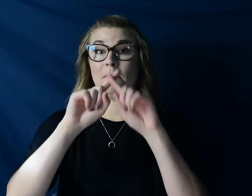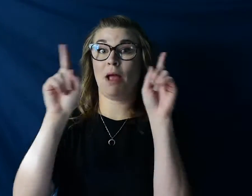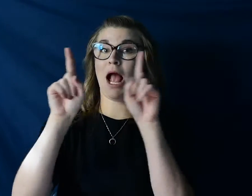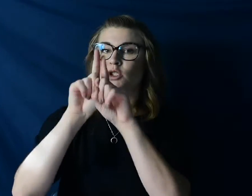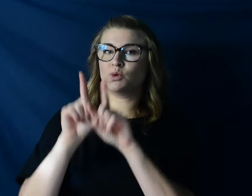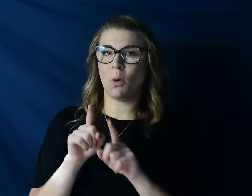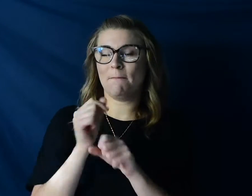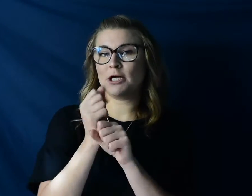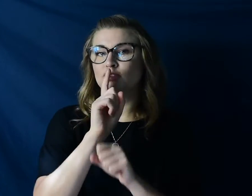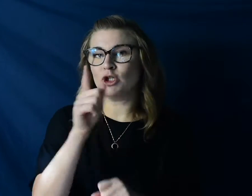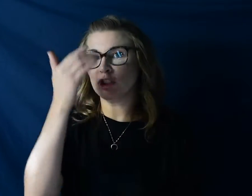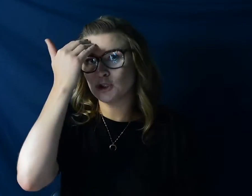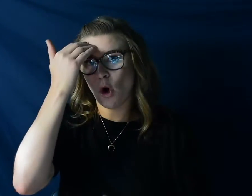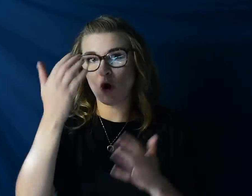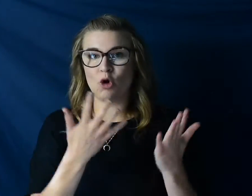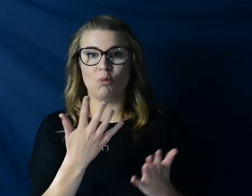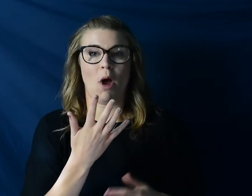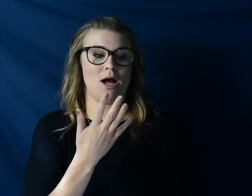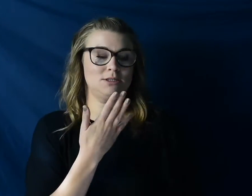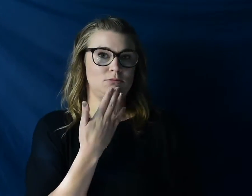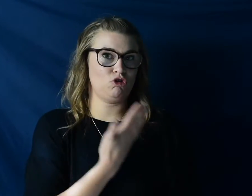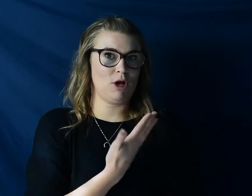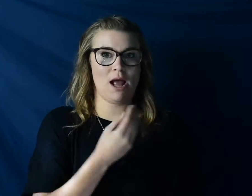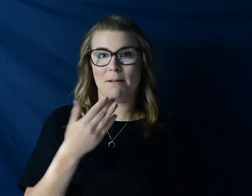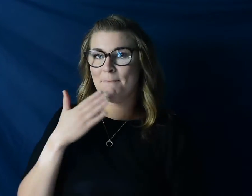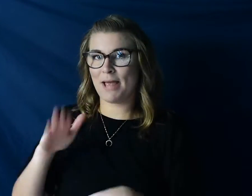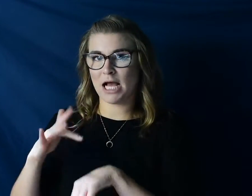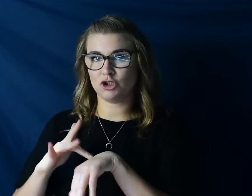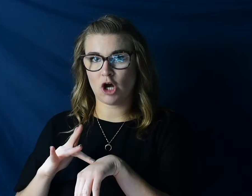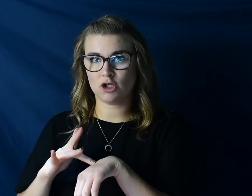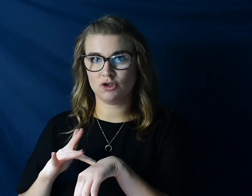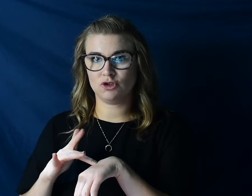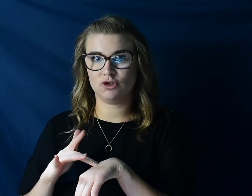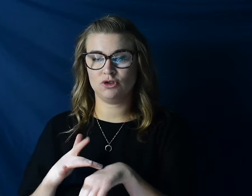part but also it's really important to know and understand what good and bad touch is.